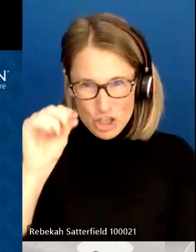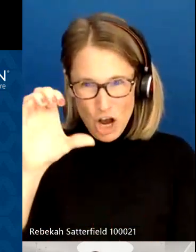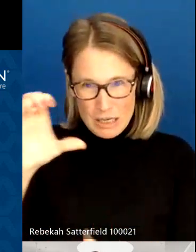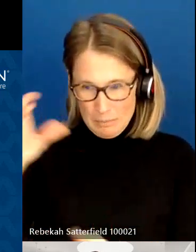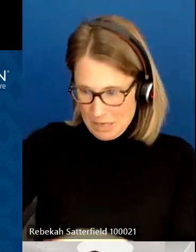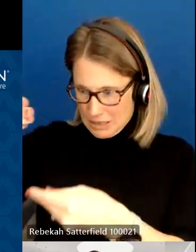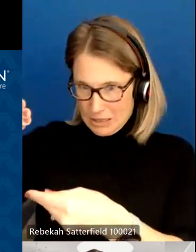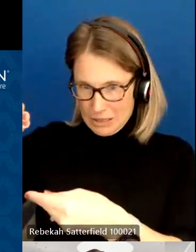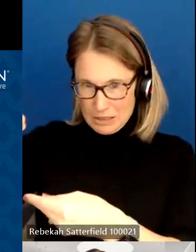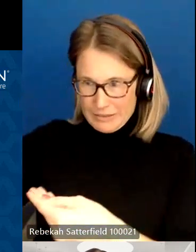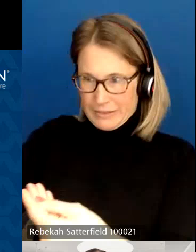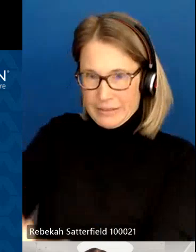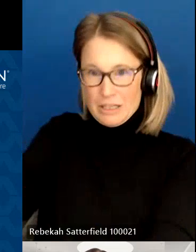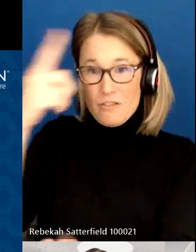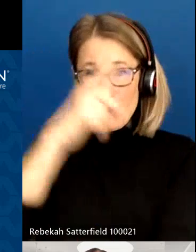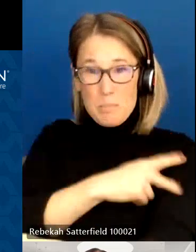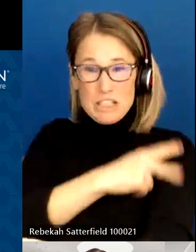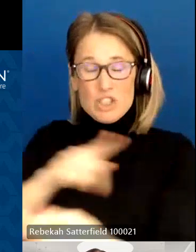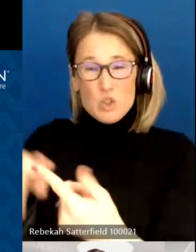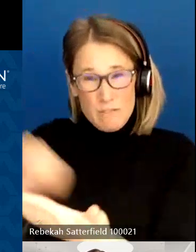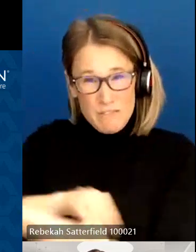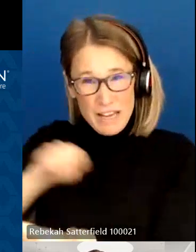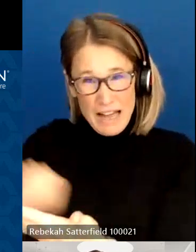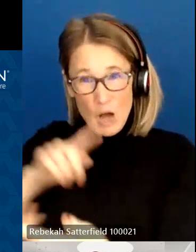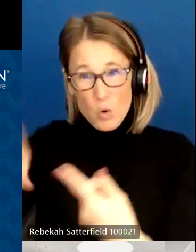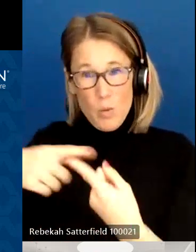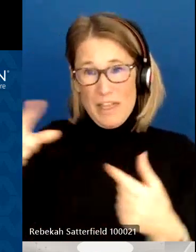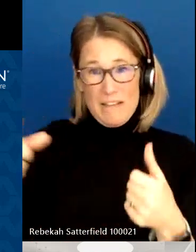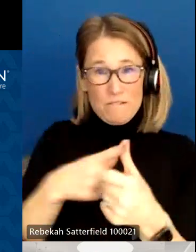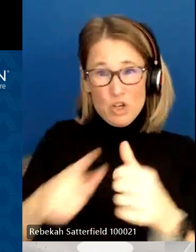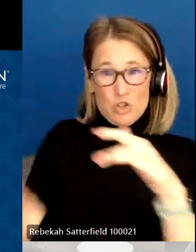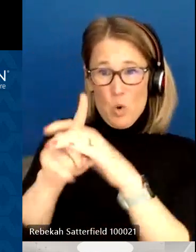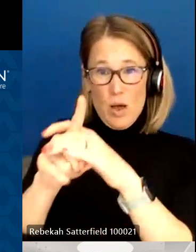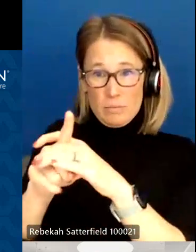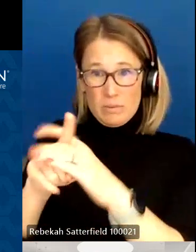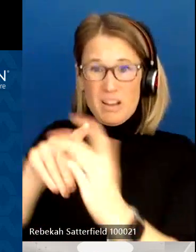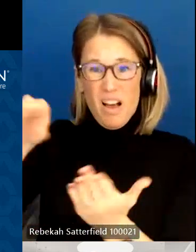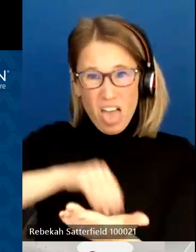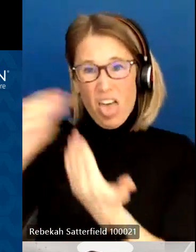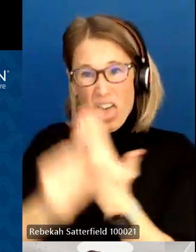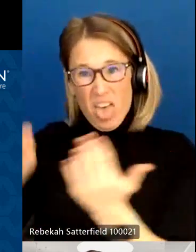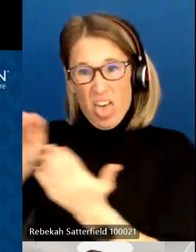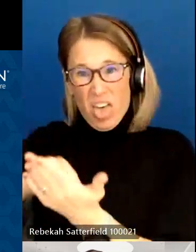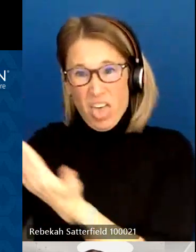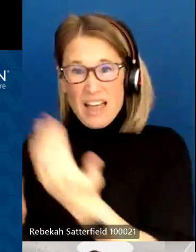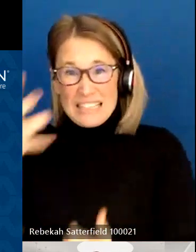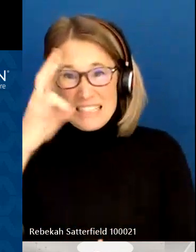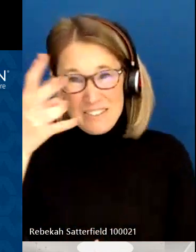fill out upon arriving to the appointment I mean it was like a nightmare for English speakers now